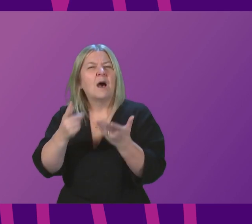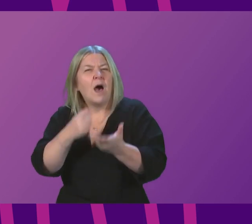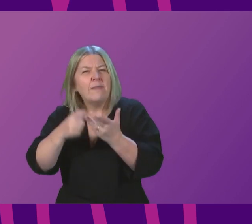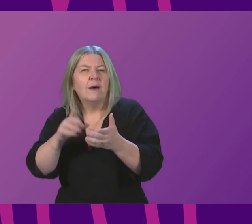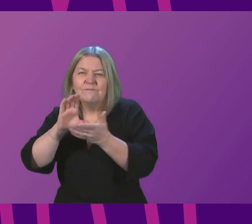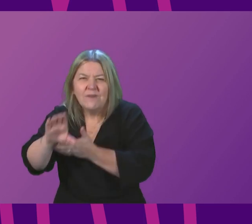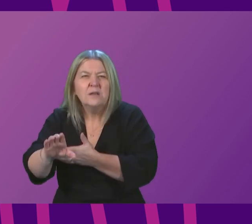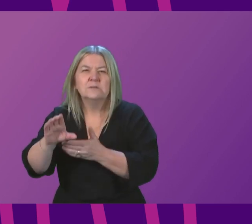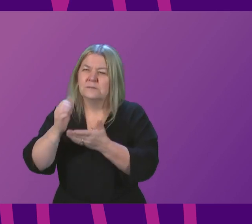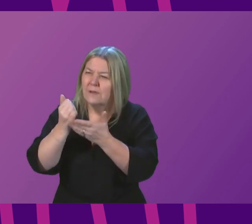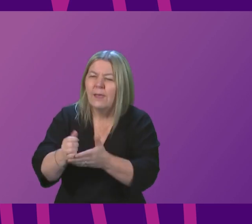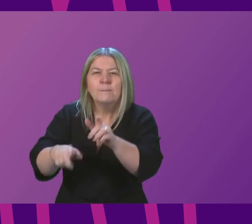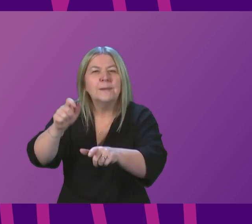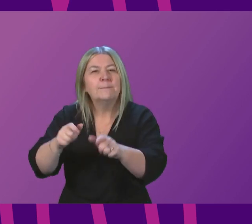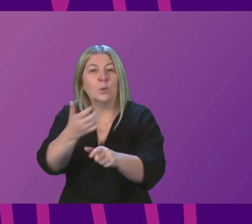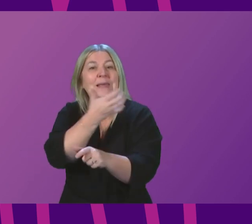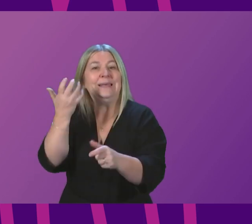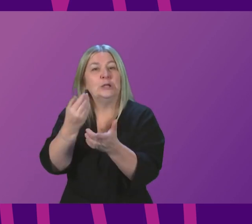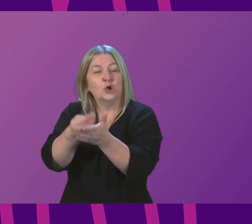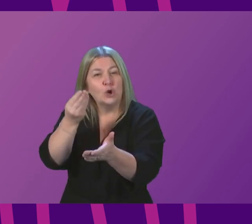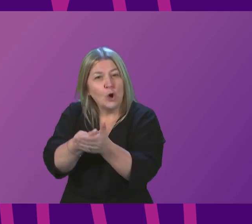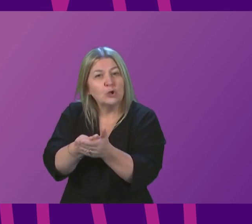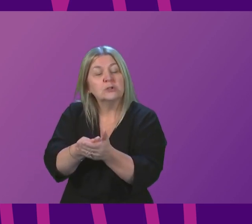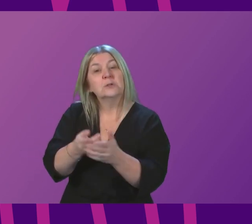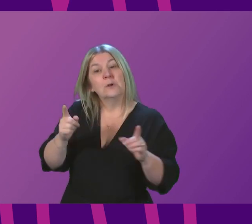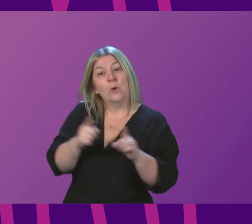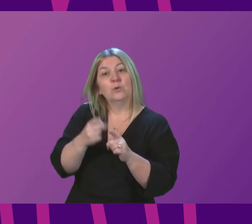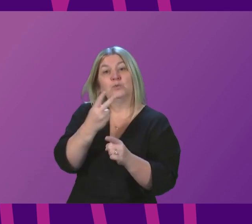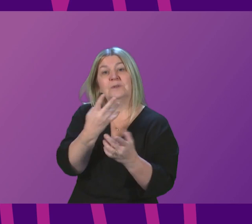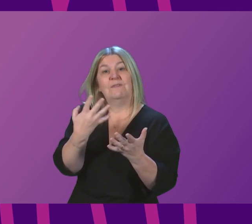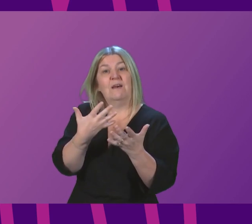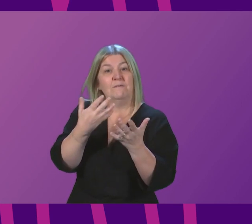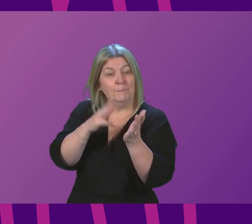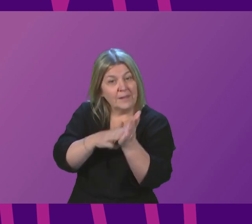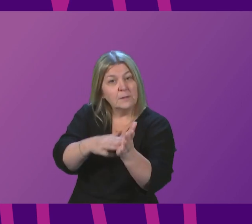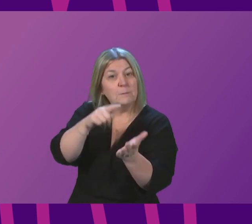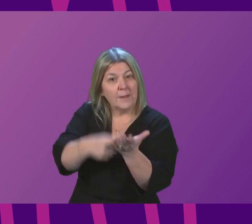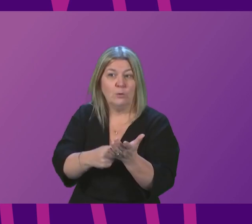with heating costs and provides £25 million of funding to local authorities to tackle financial insecurity.